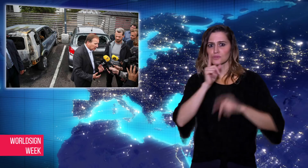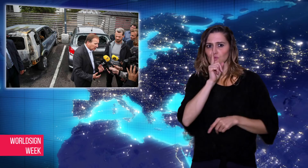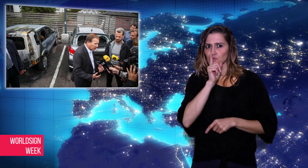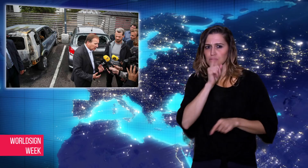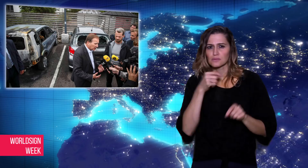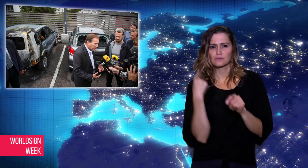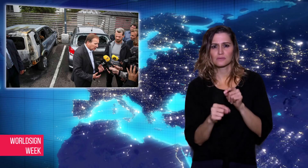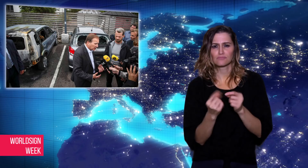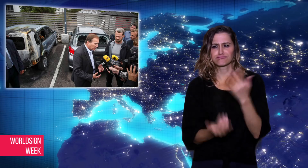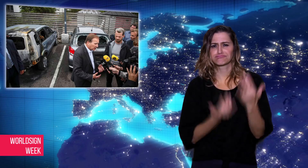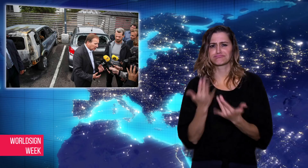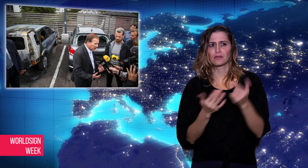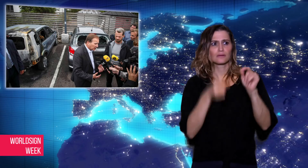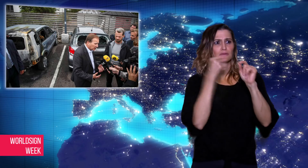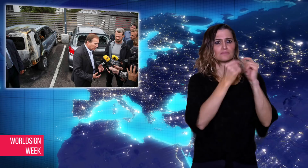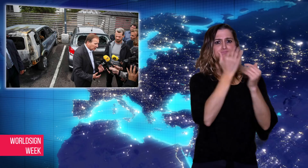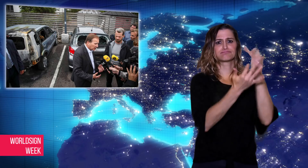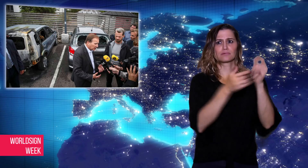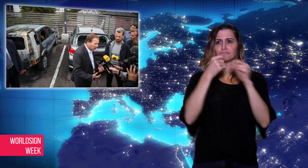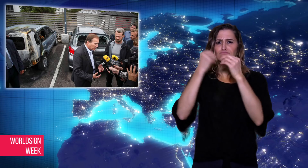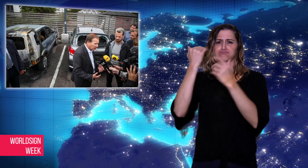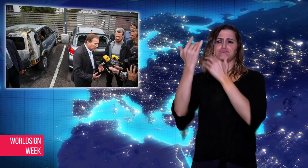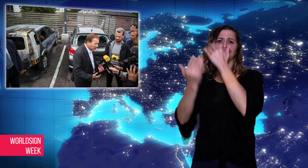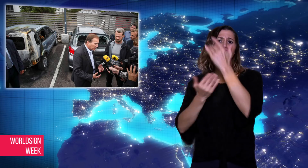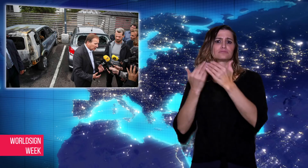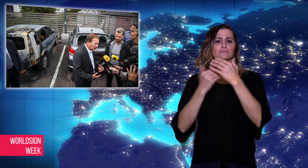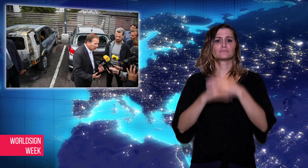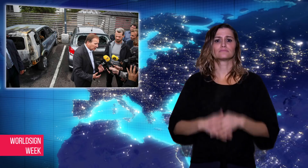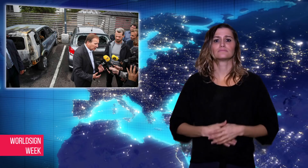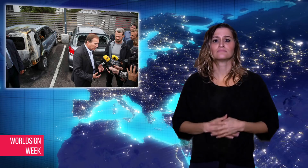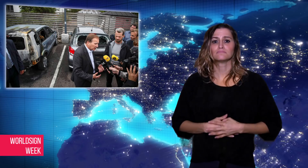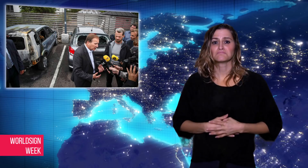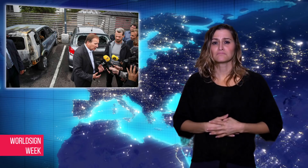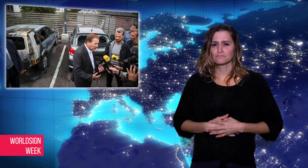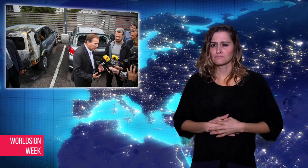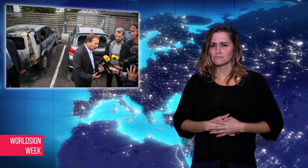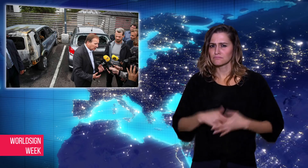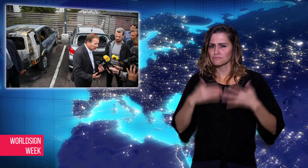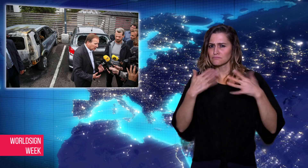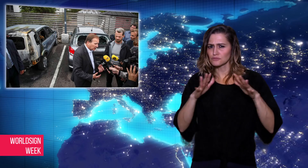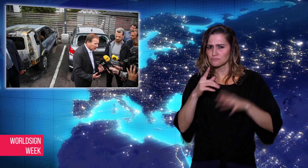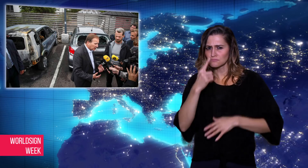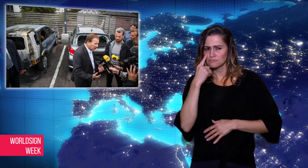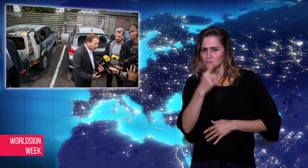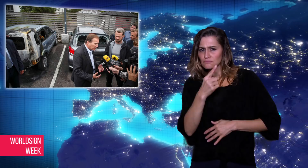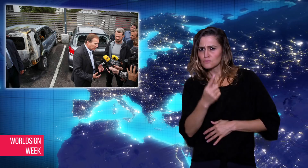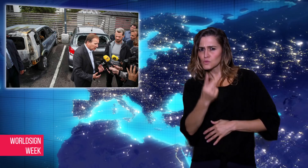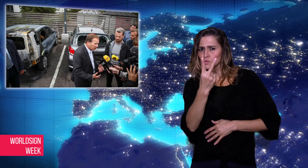have been arrested, and a third one